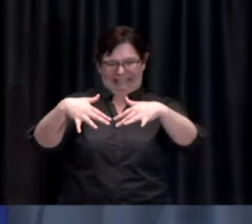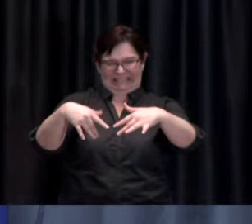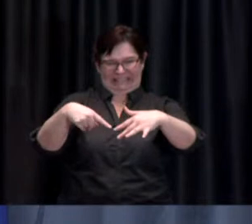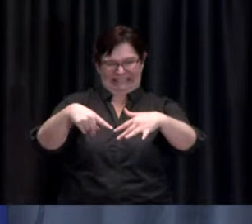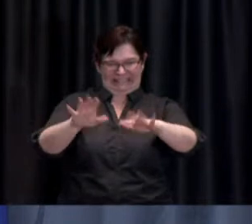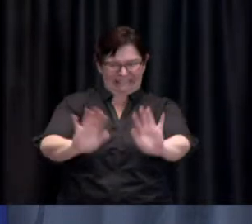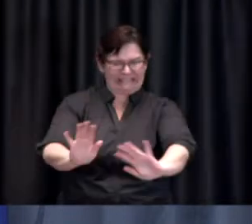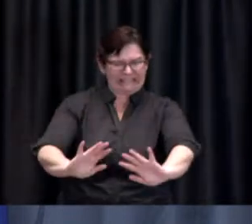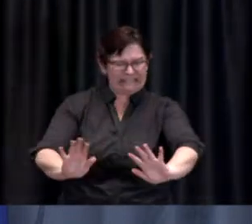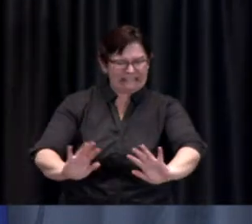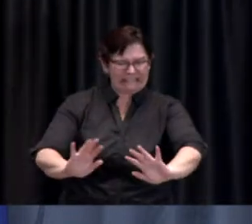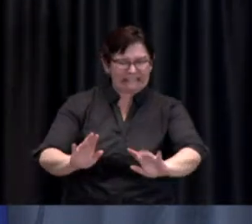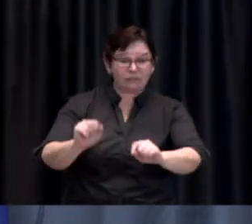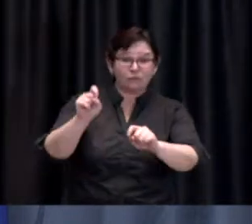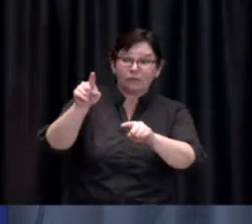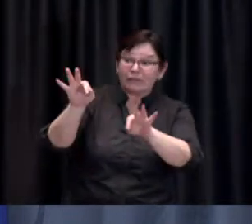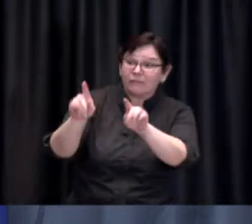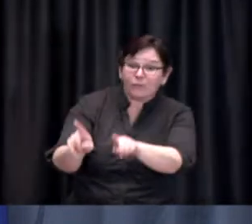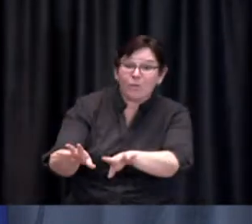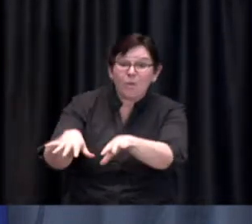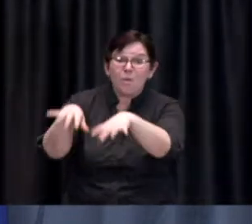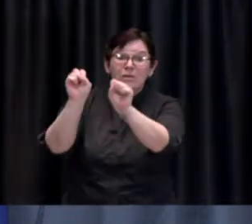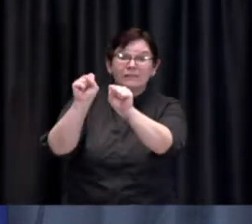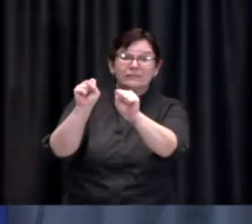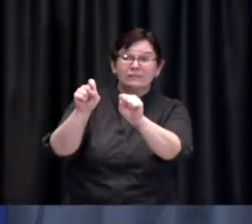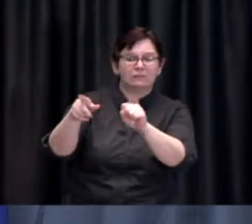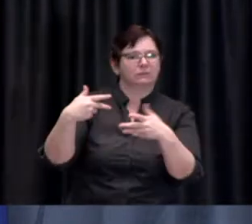because we don't think that those events are likely to happen at that time.